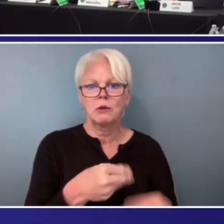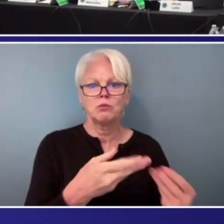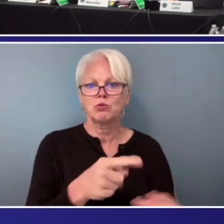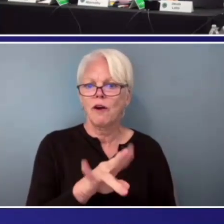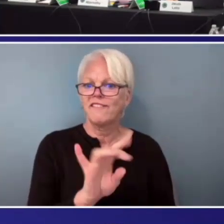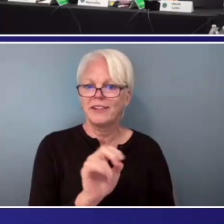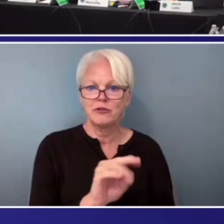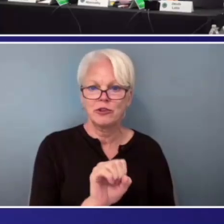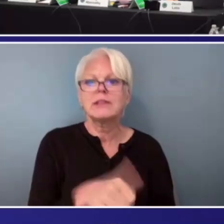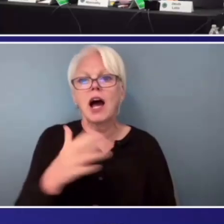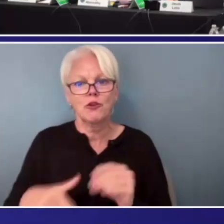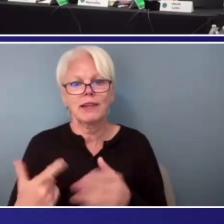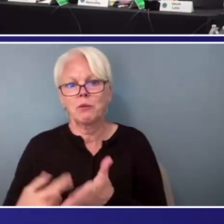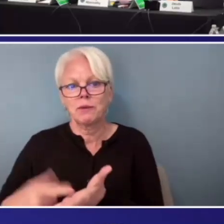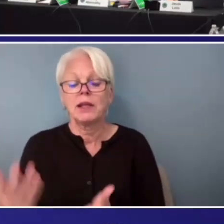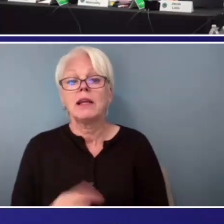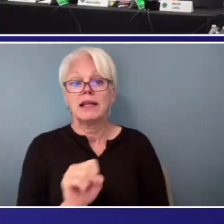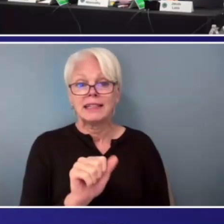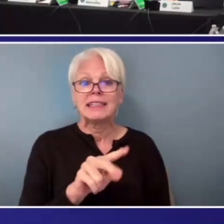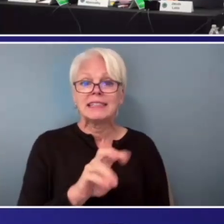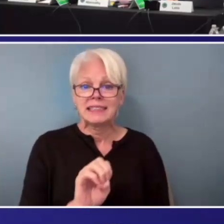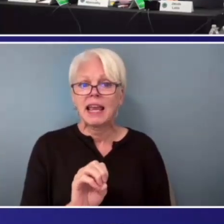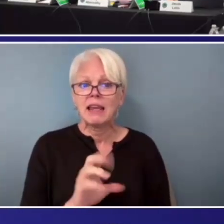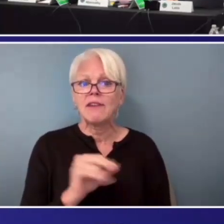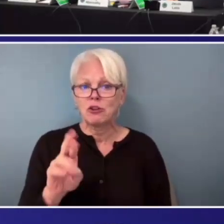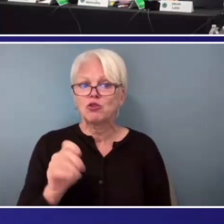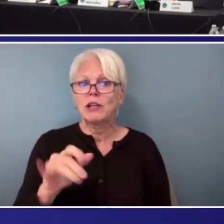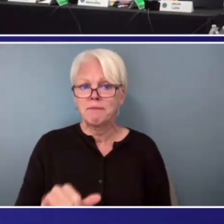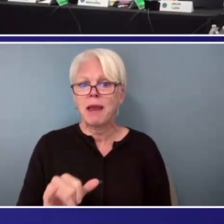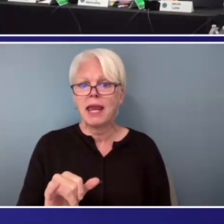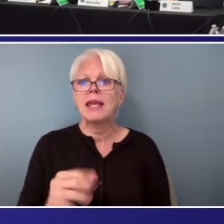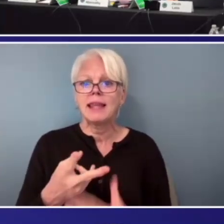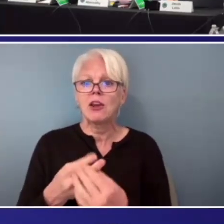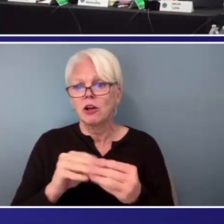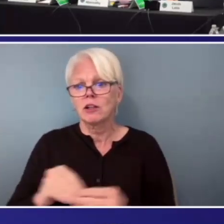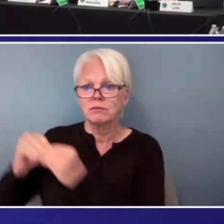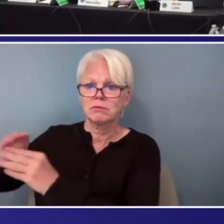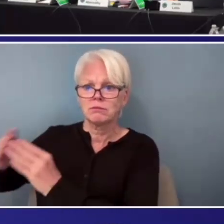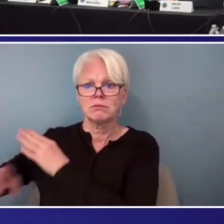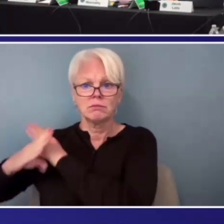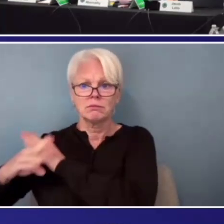The SAVE and REPAYE are enjoined in litigation, and they are off the table for these negotiations.